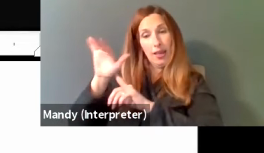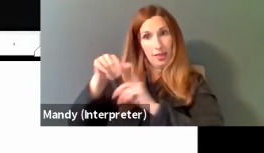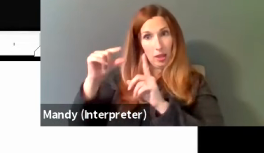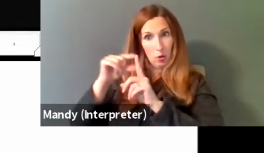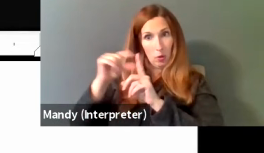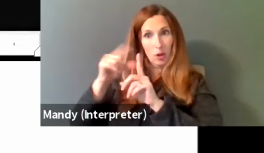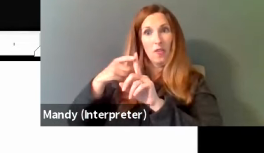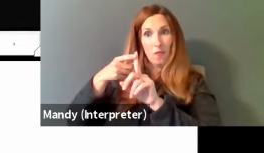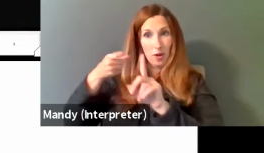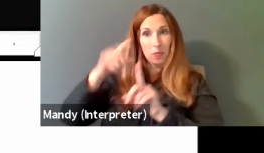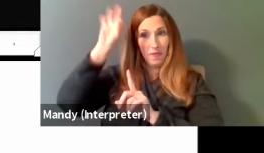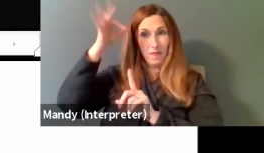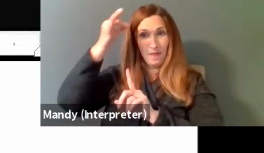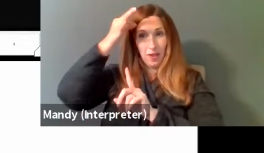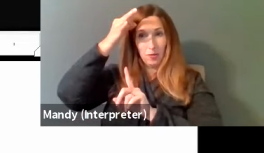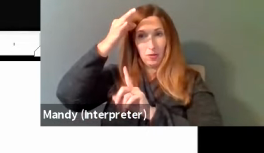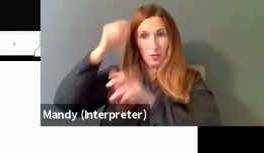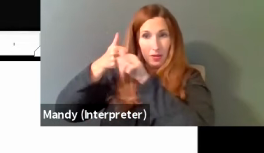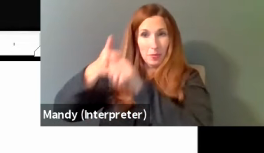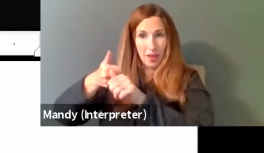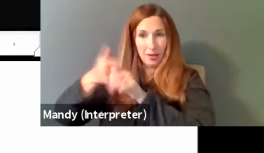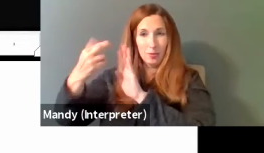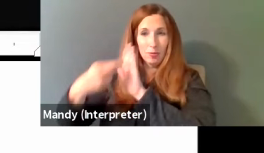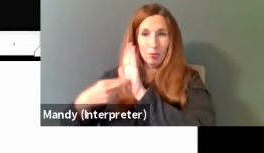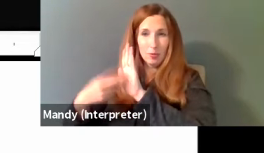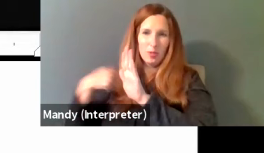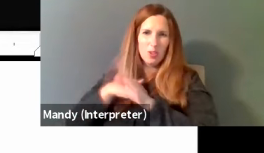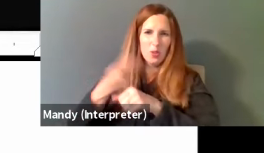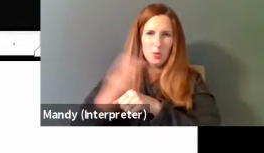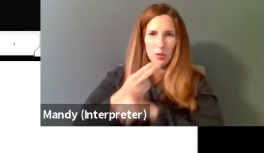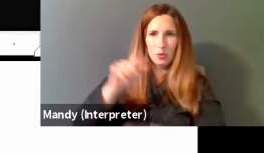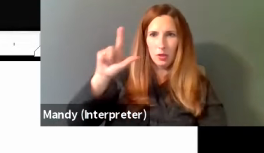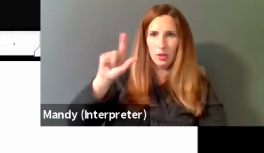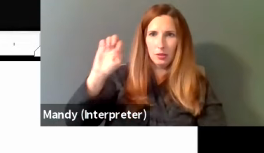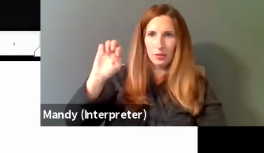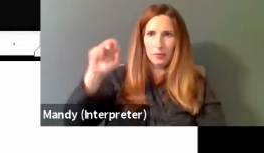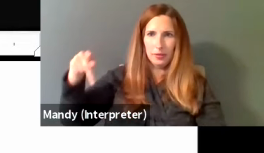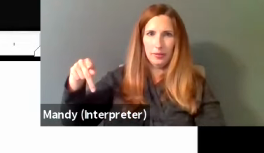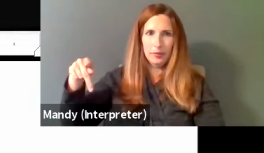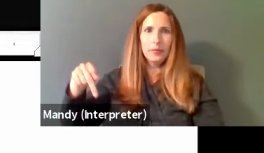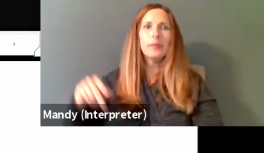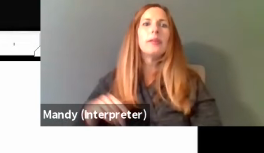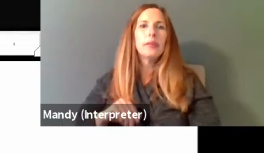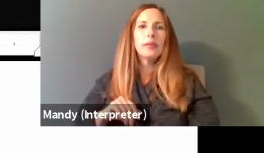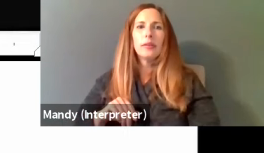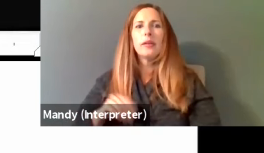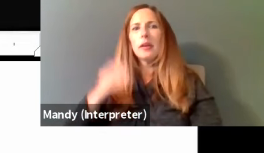And so we carry them forward into this plan. You might hear about that label out in the world as well